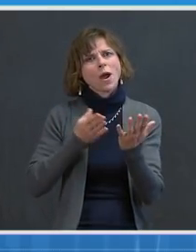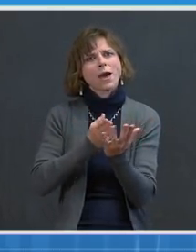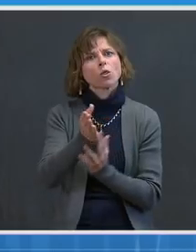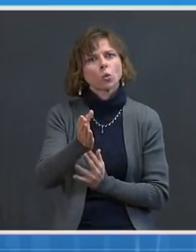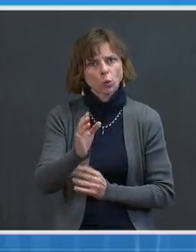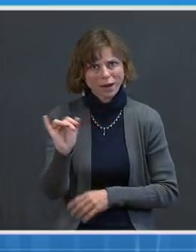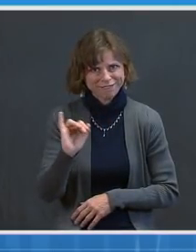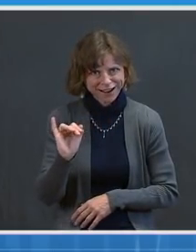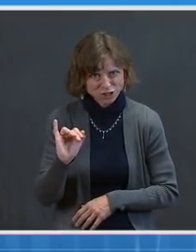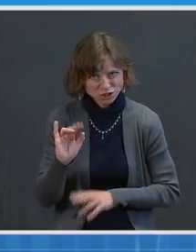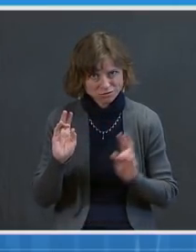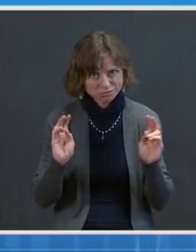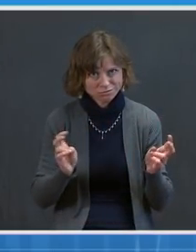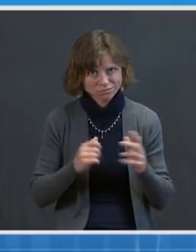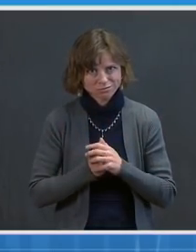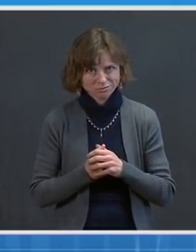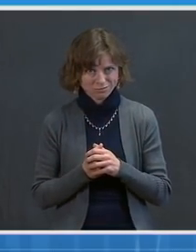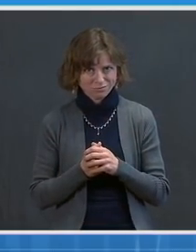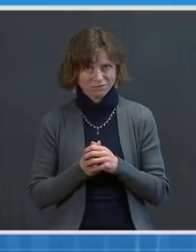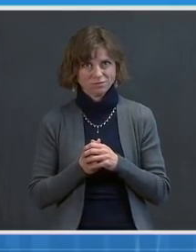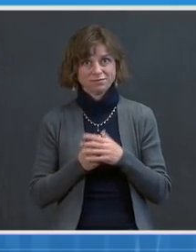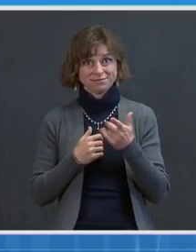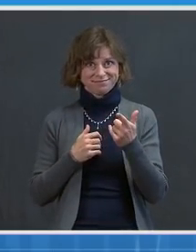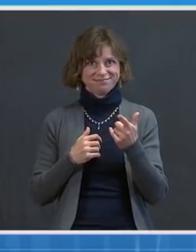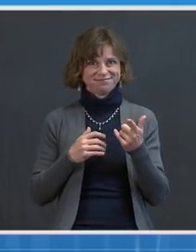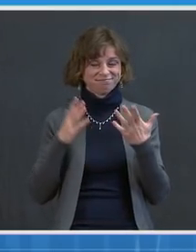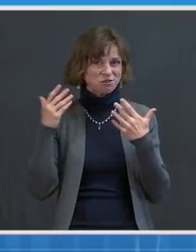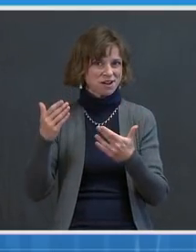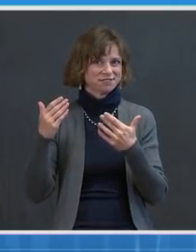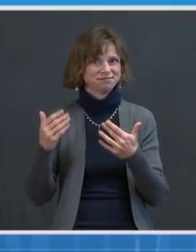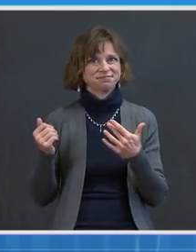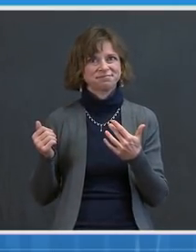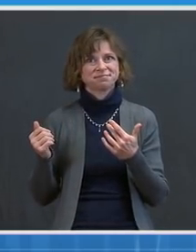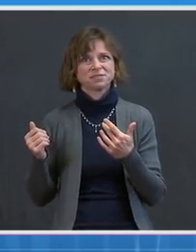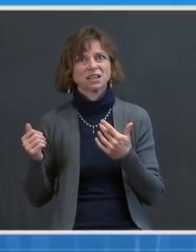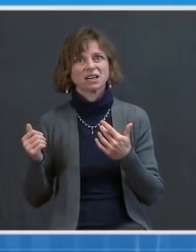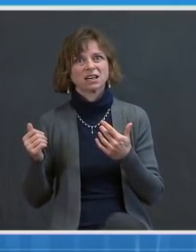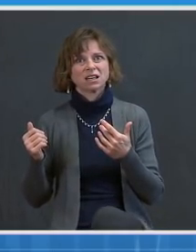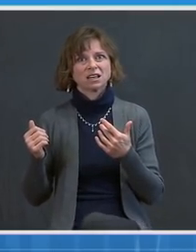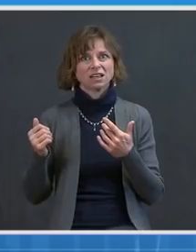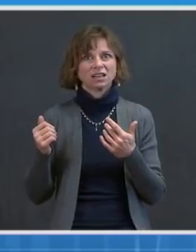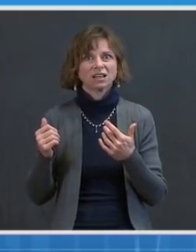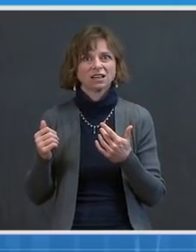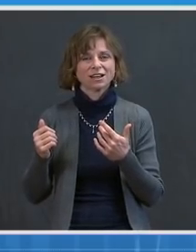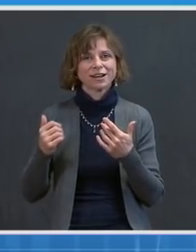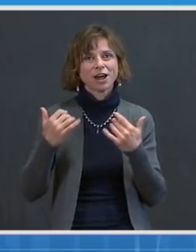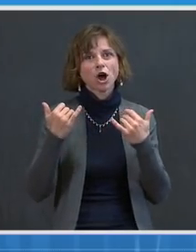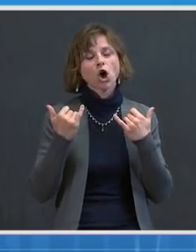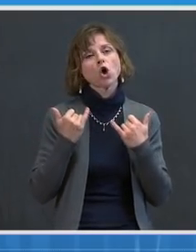Dr. Walensky: Thank you for that question. Dr. Fauci: Go ahead. Dr. Walensky: You know, our current guidance says that --